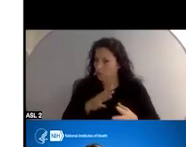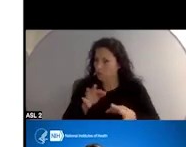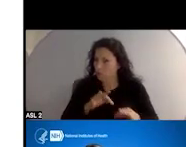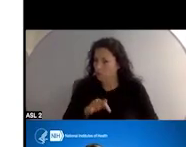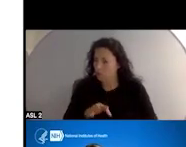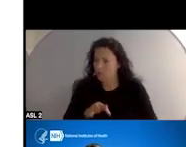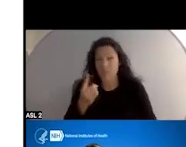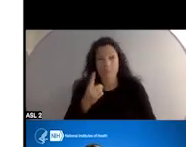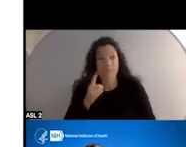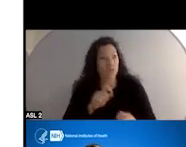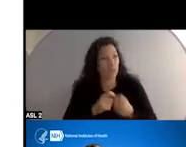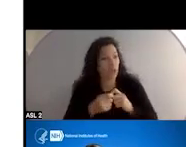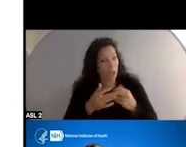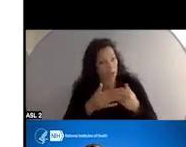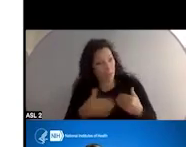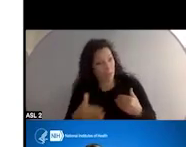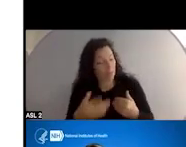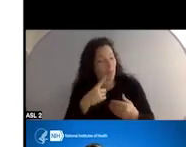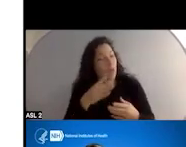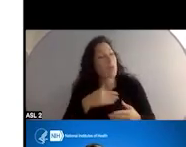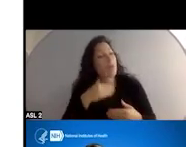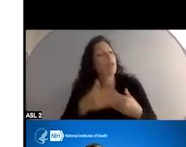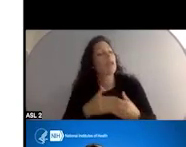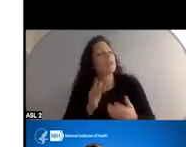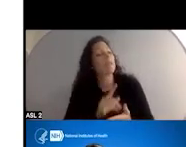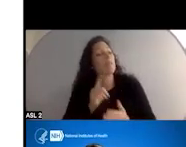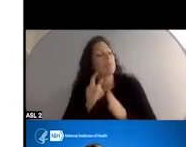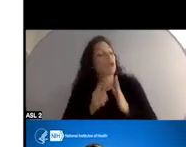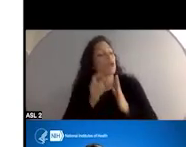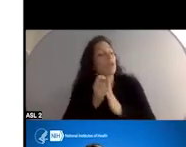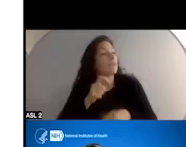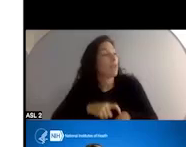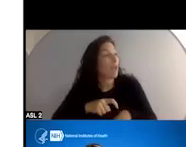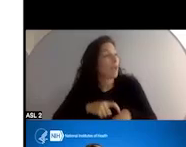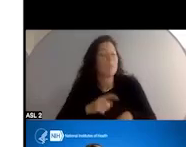moving forward for the next budget period, and that would be an opportunity to consider at that time.